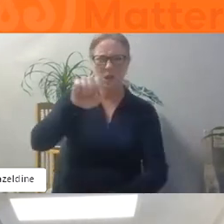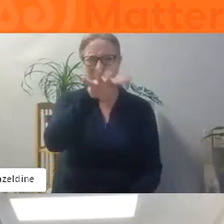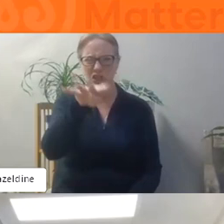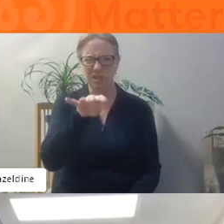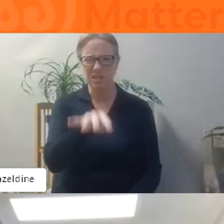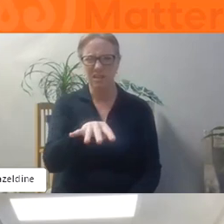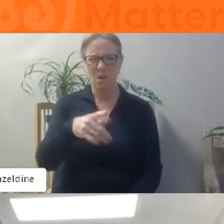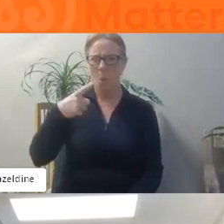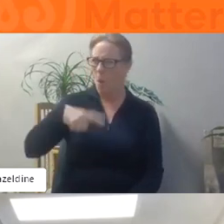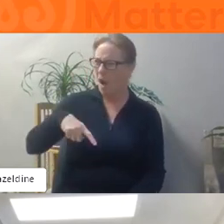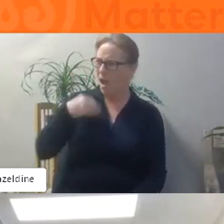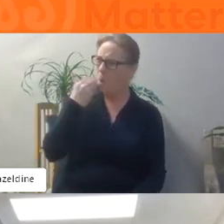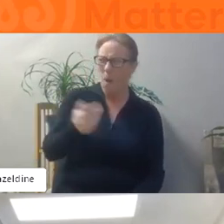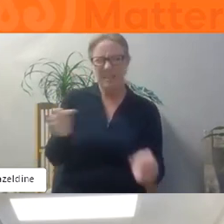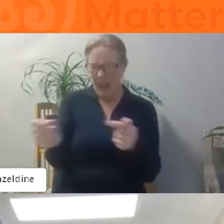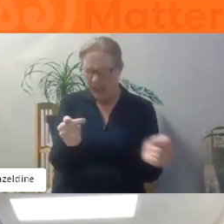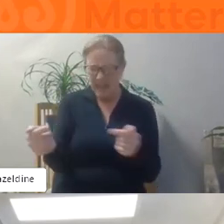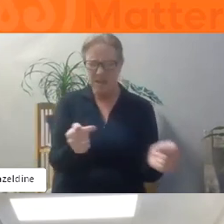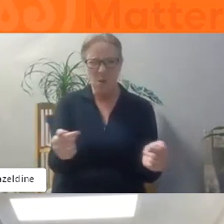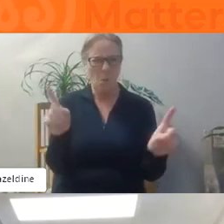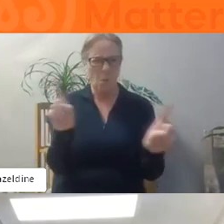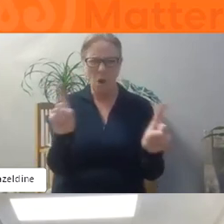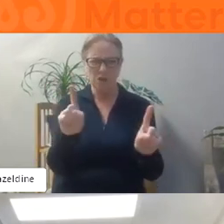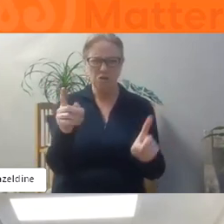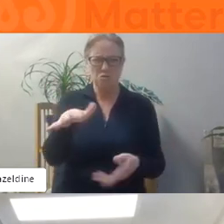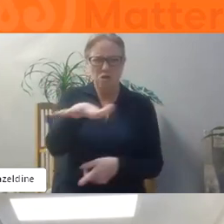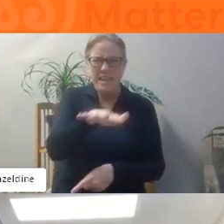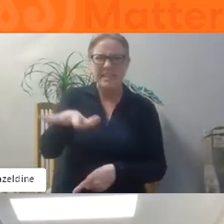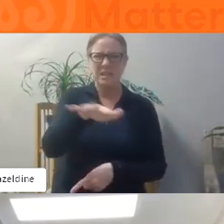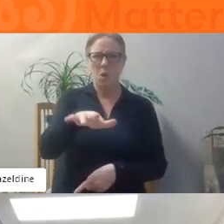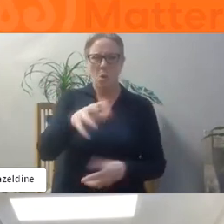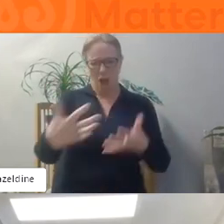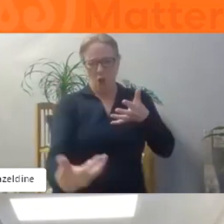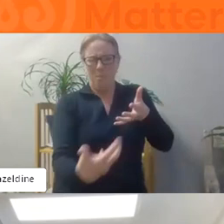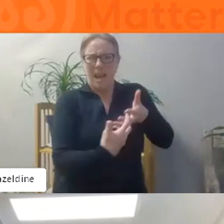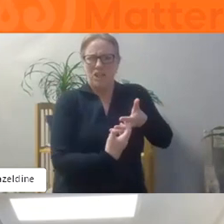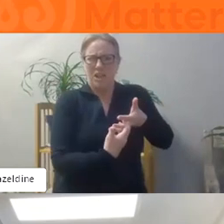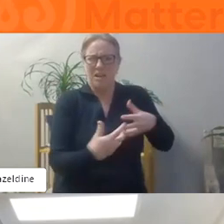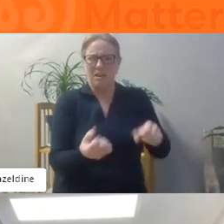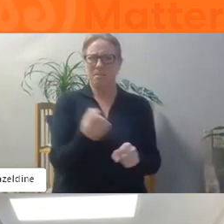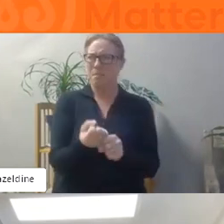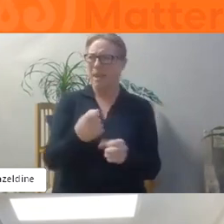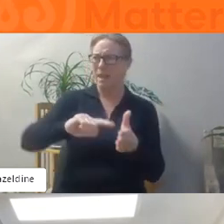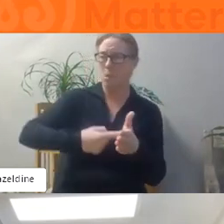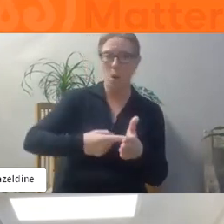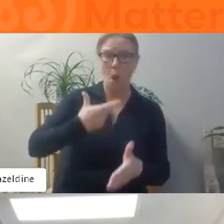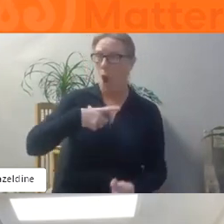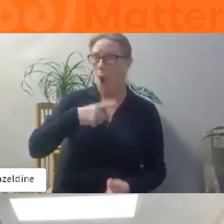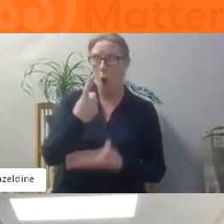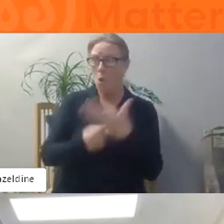arguments about what's a reasonable accommodation? And making the point that we only ask for accommodations because we're trying to address